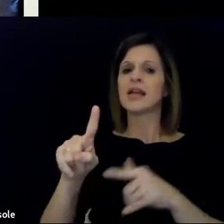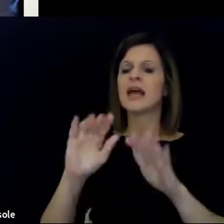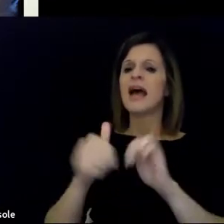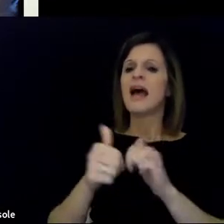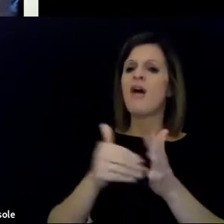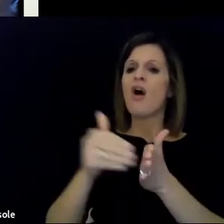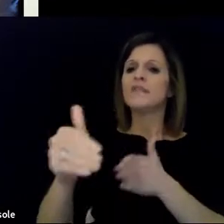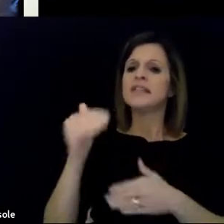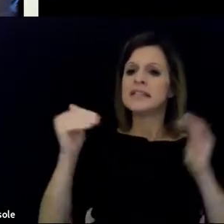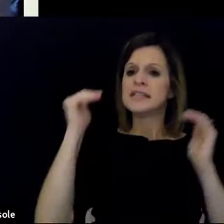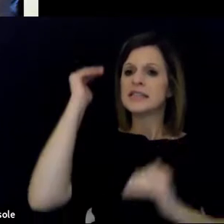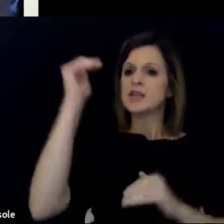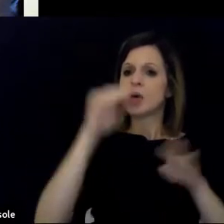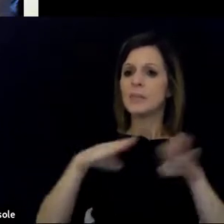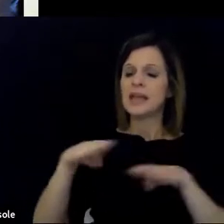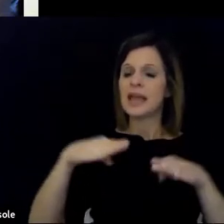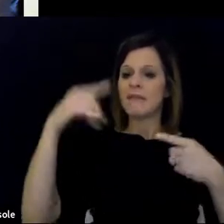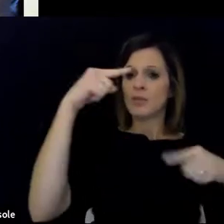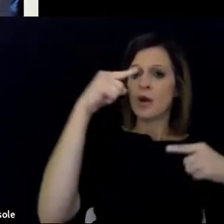and identified versus the child?"